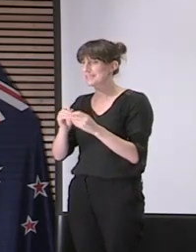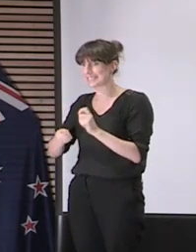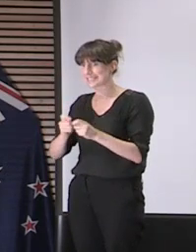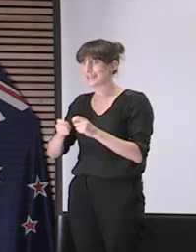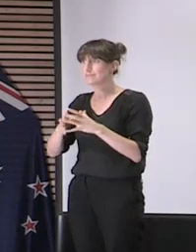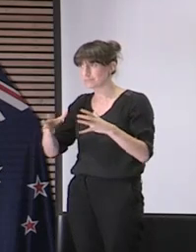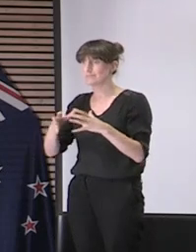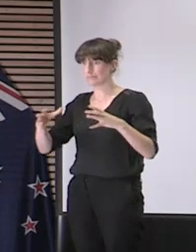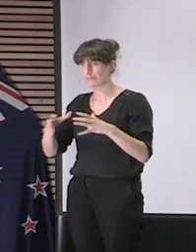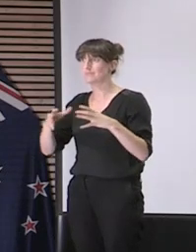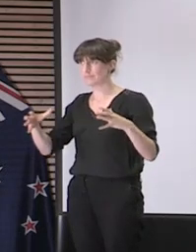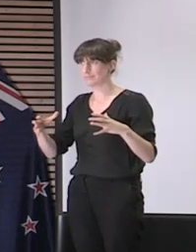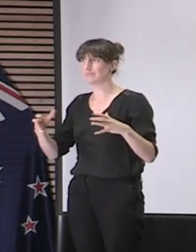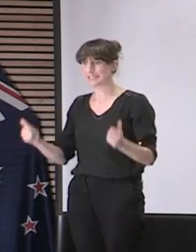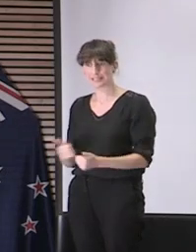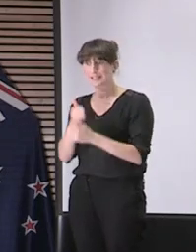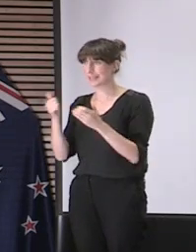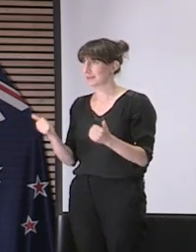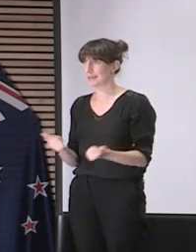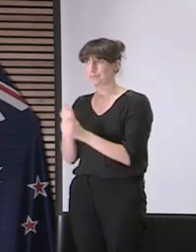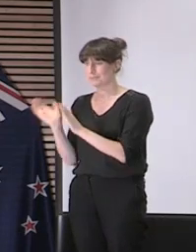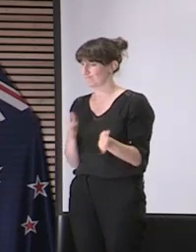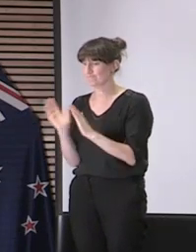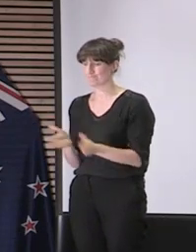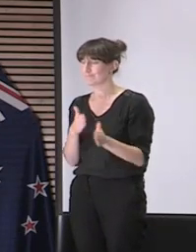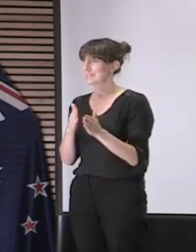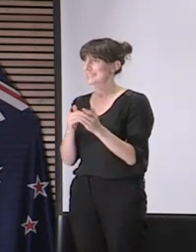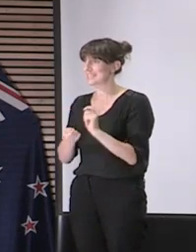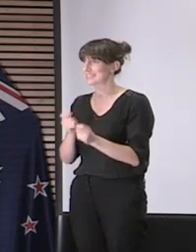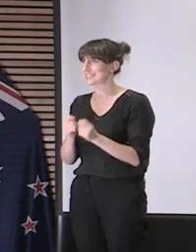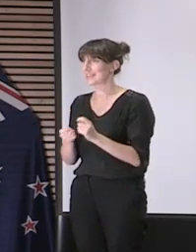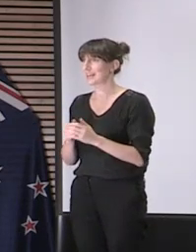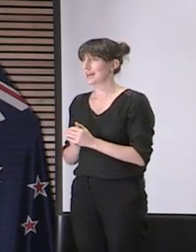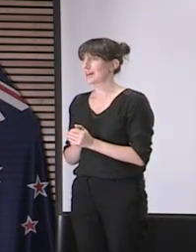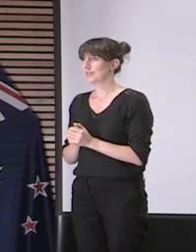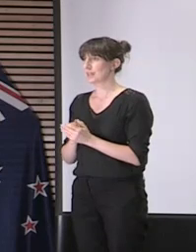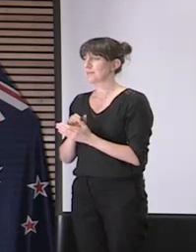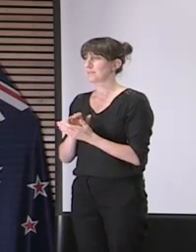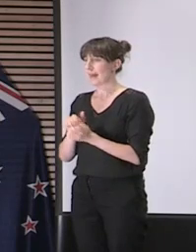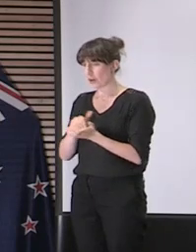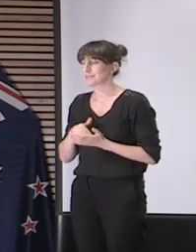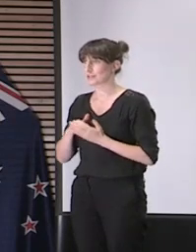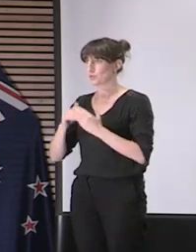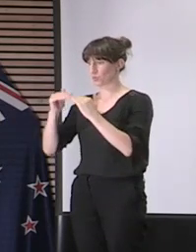Our testing rate is good compared to other countries and we continue to grow that laboratory testing capacity so